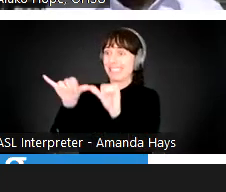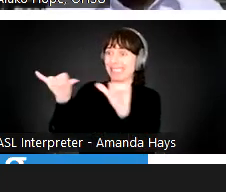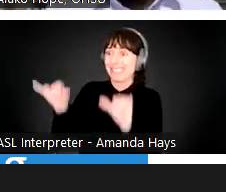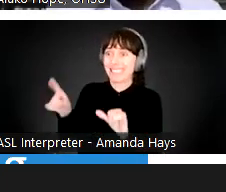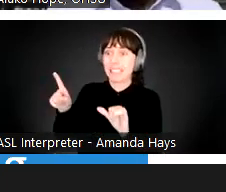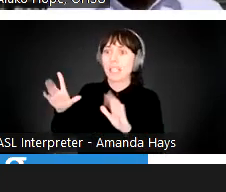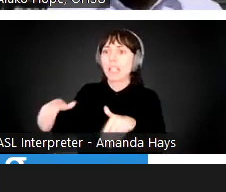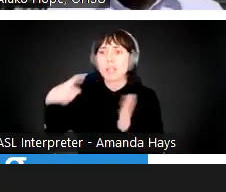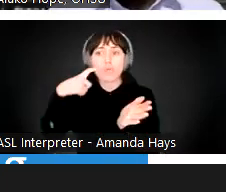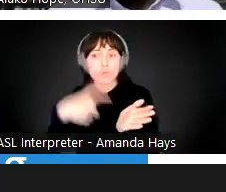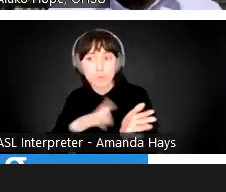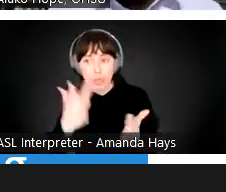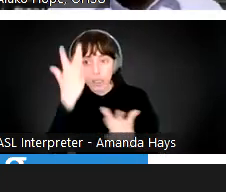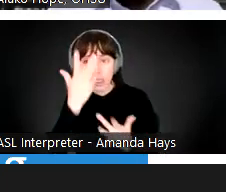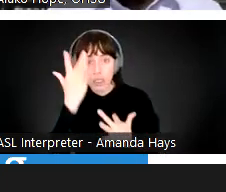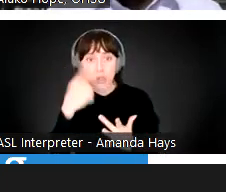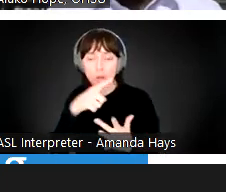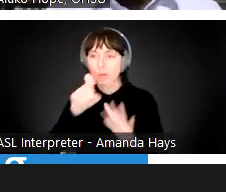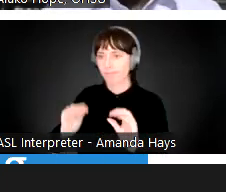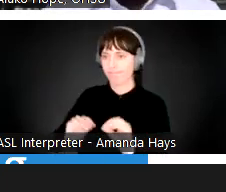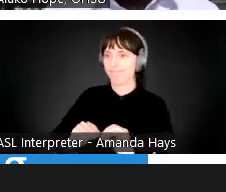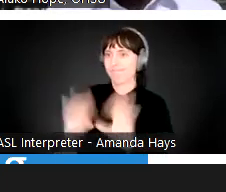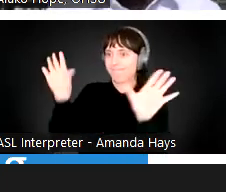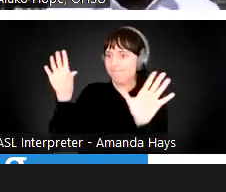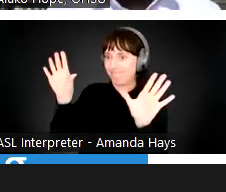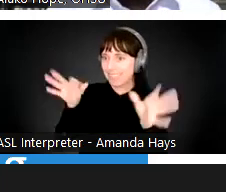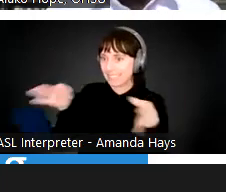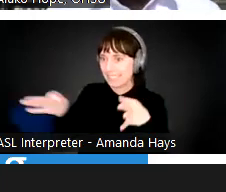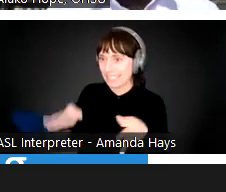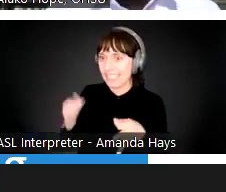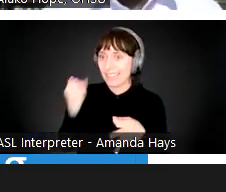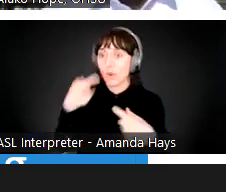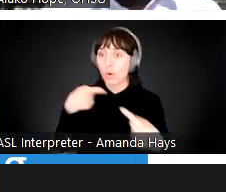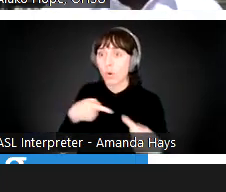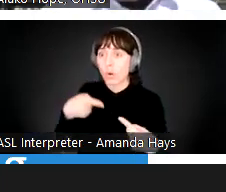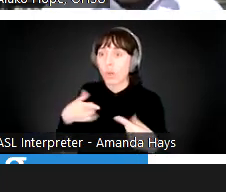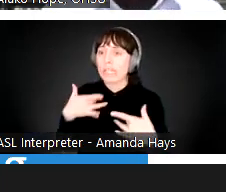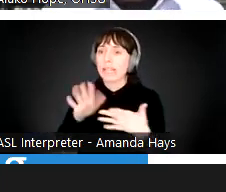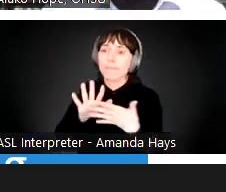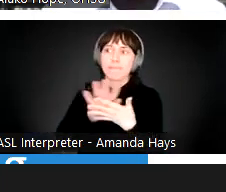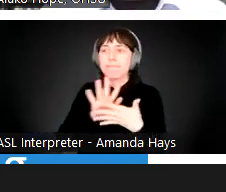by both you and the clinicians and when you have difficulty with doing that I